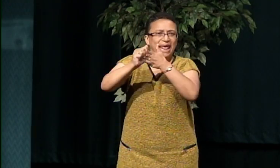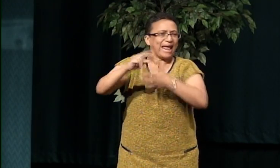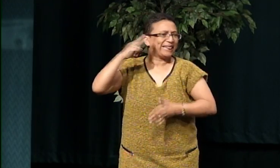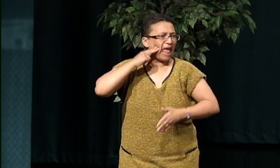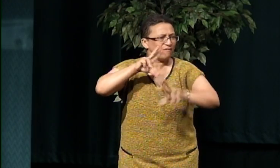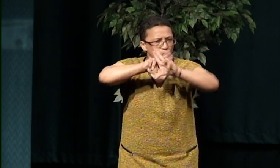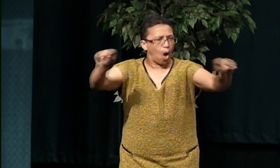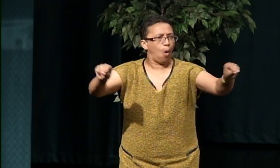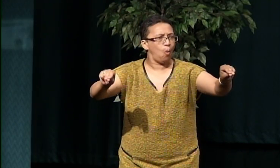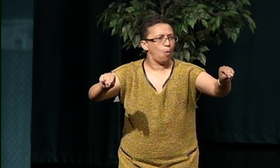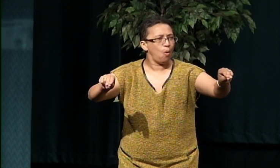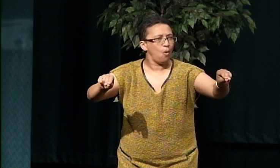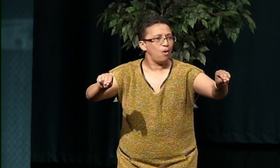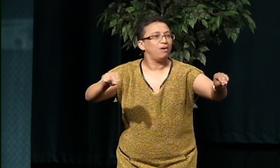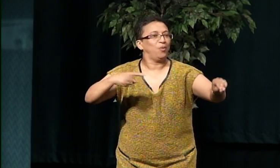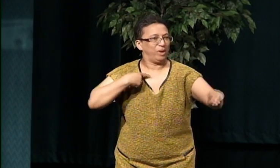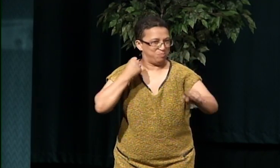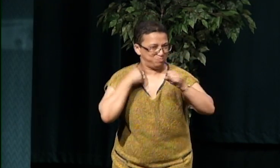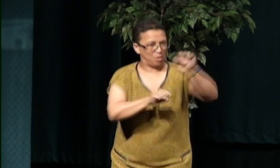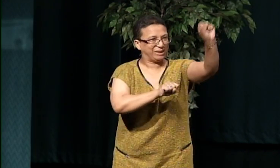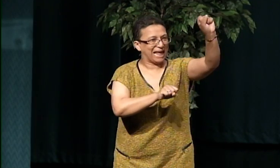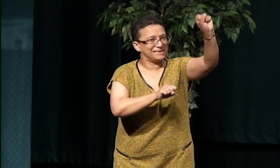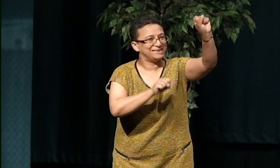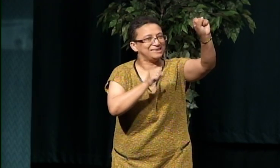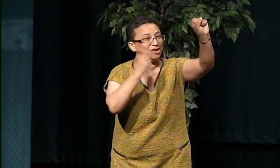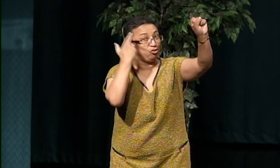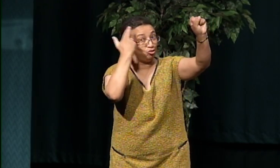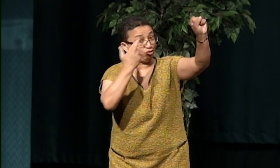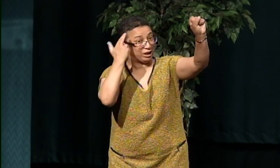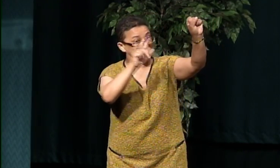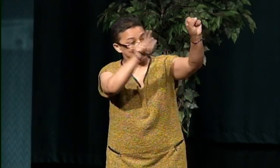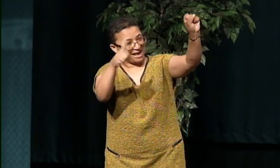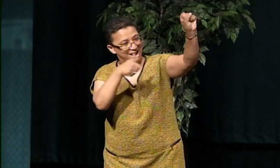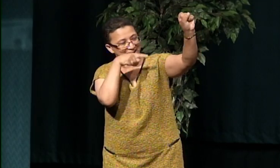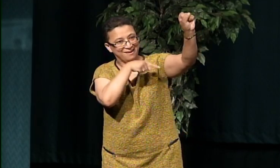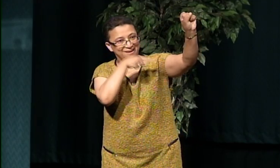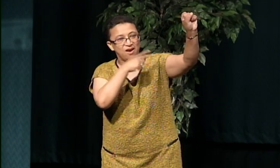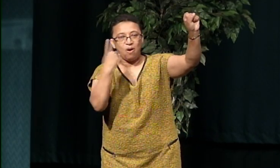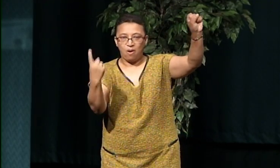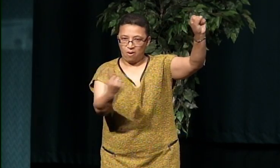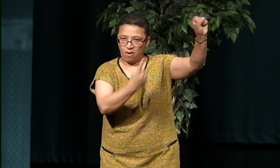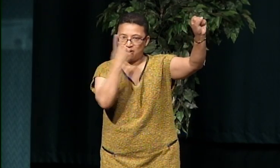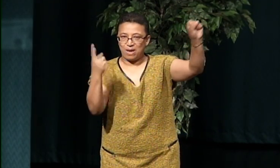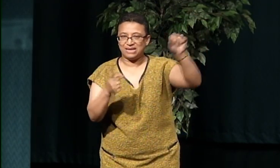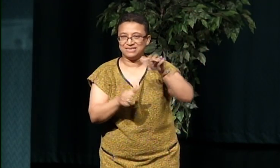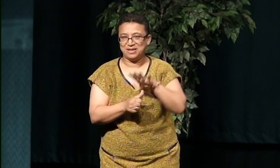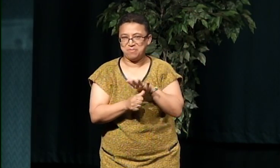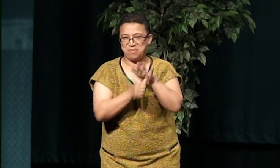It happened because deaf people were oppressed for years and years and years.